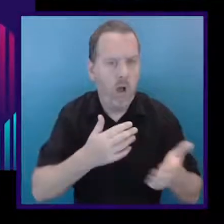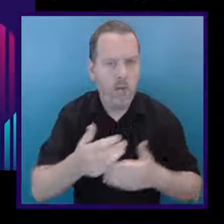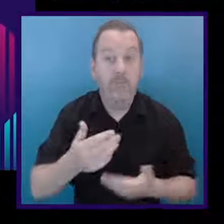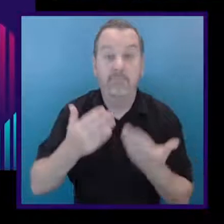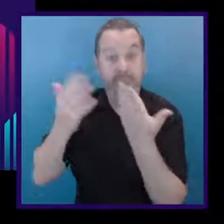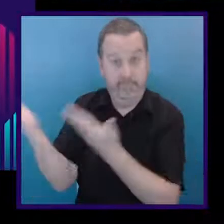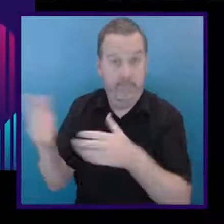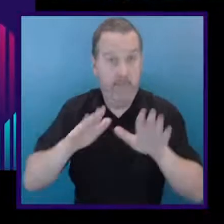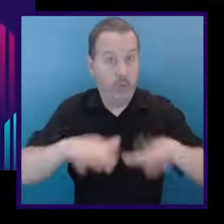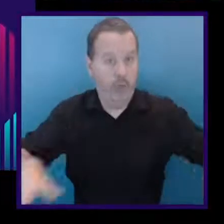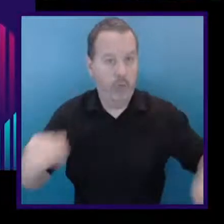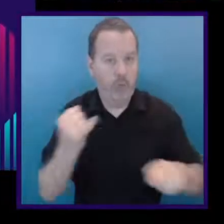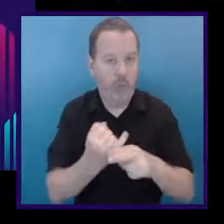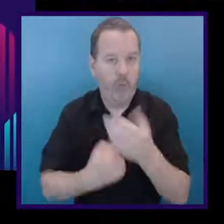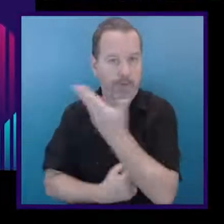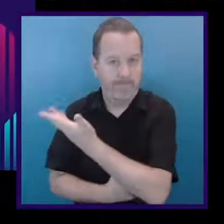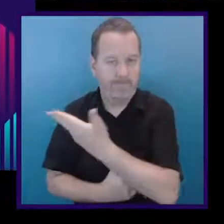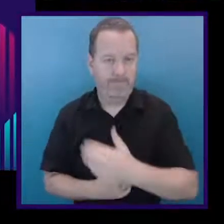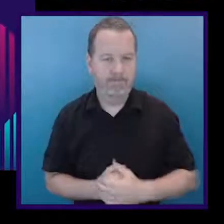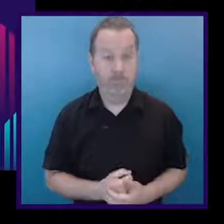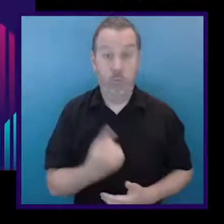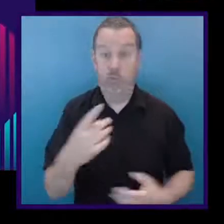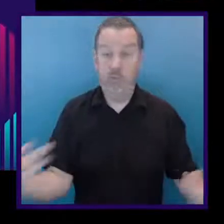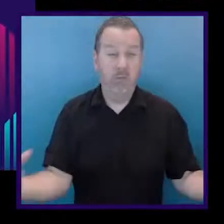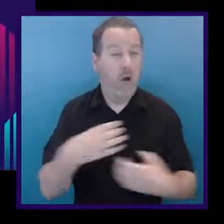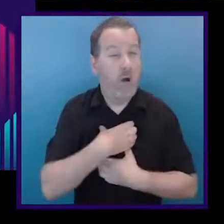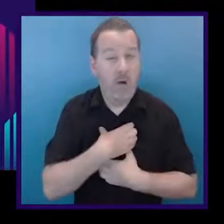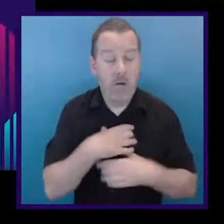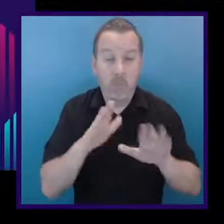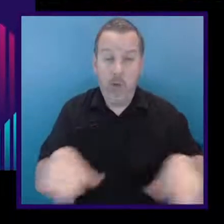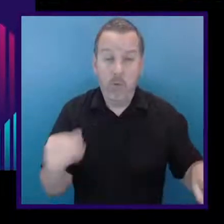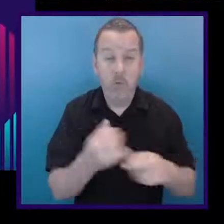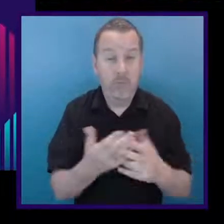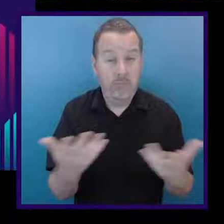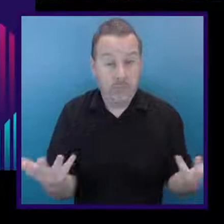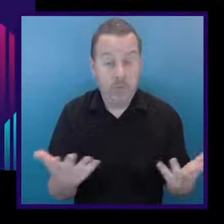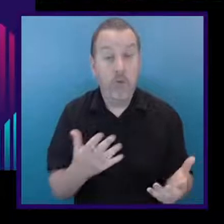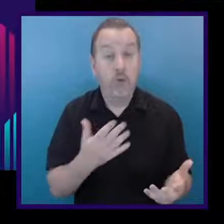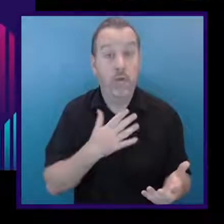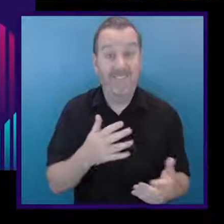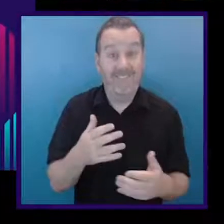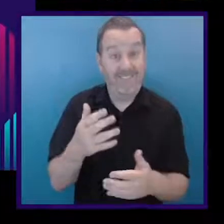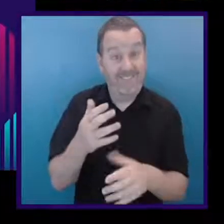So the biggest shock for primary was that just 15% of responding schools were teaching